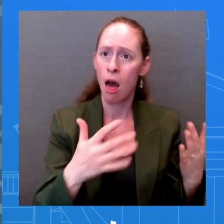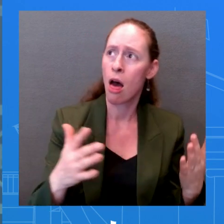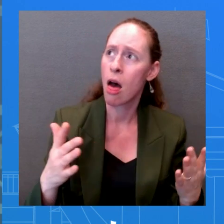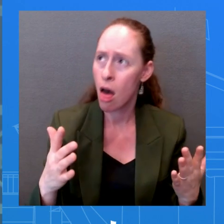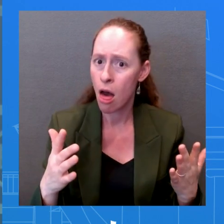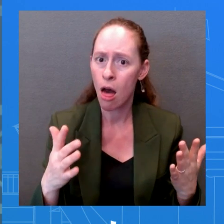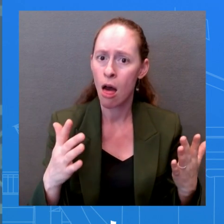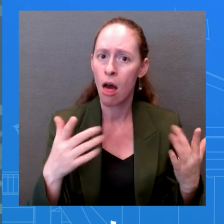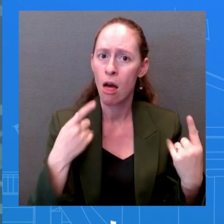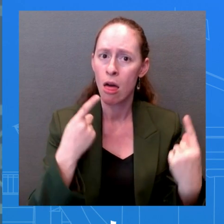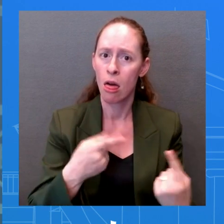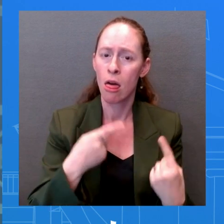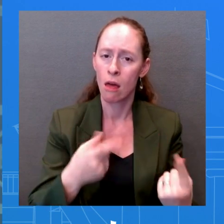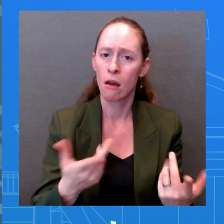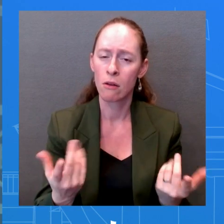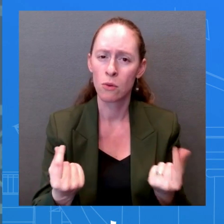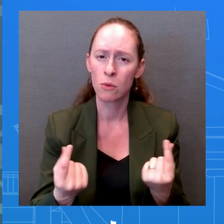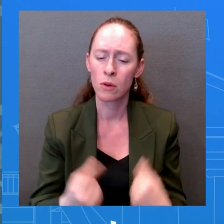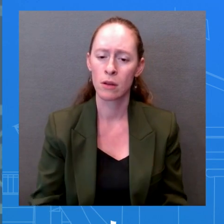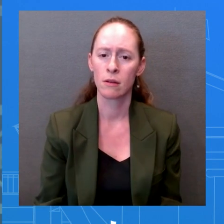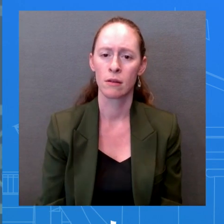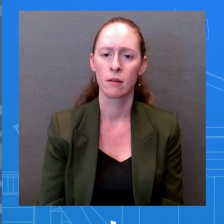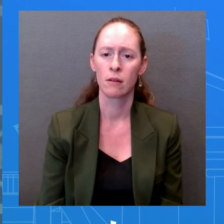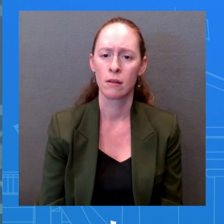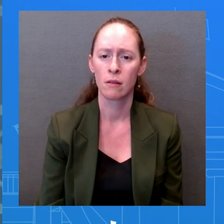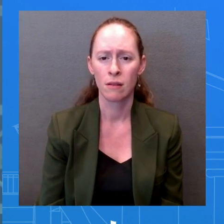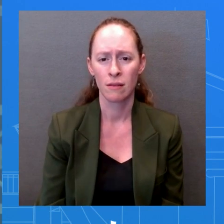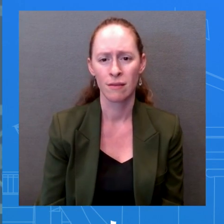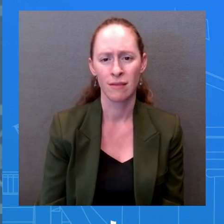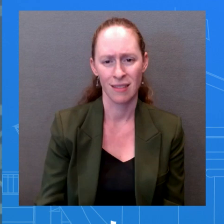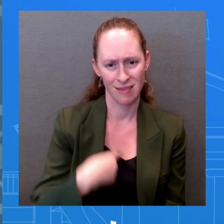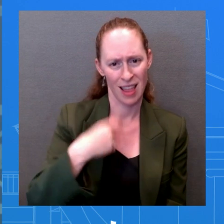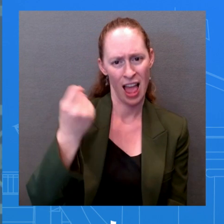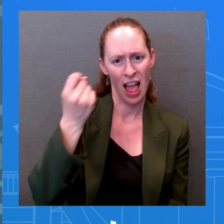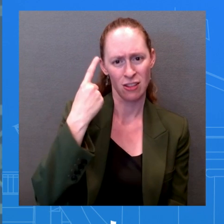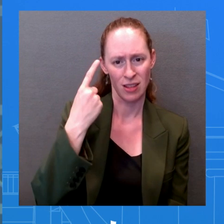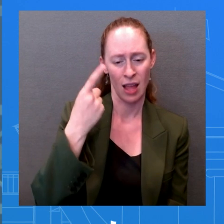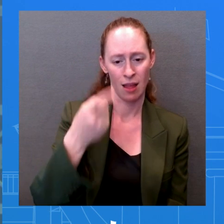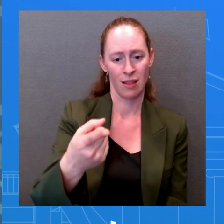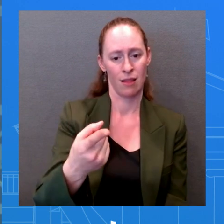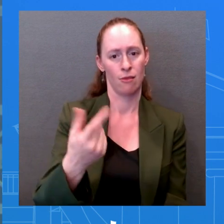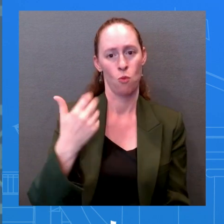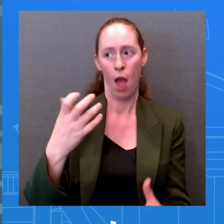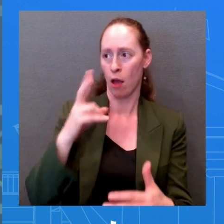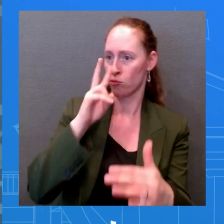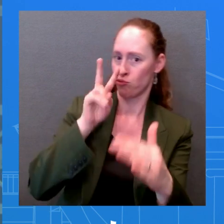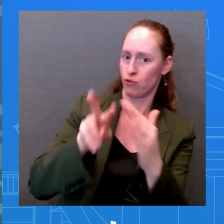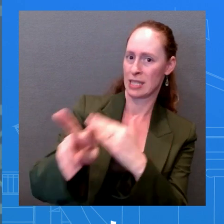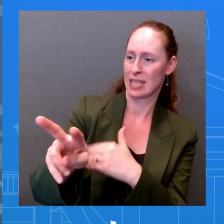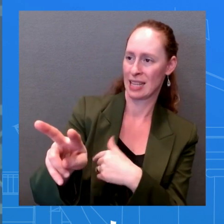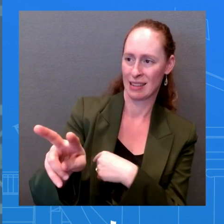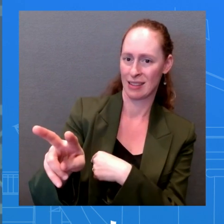which I -- I can't do from here. I am not an economist, so I cannot predict for you. Look, we're dealing with a global challenge. We have talked about this.